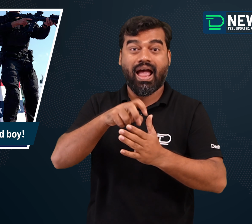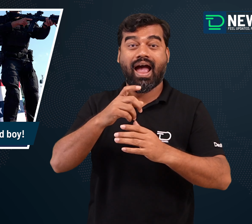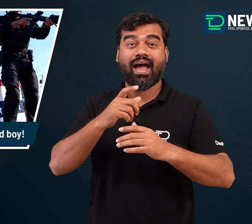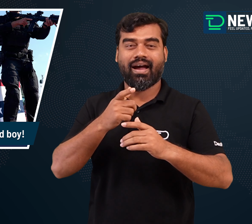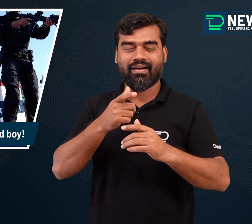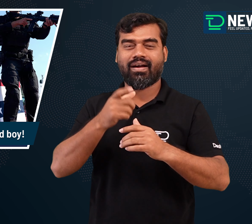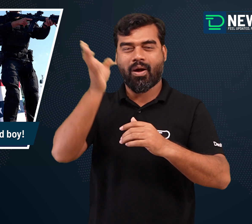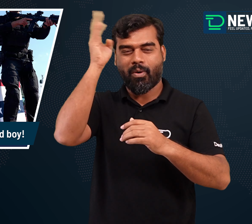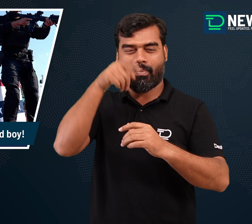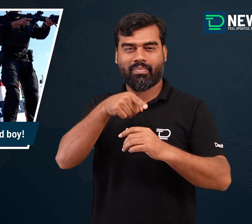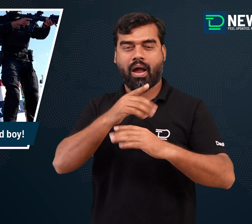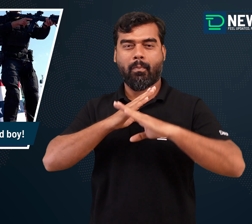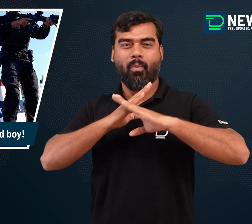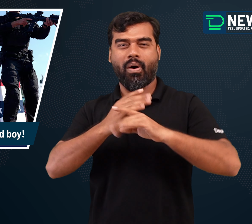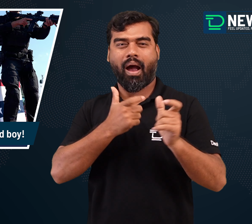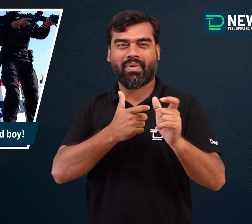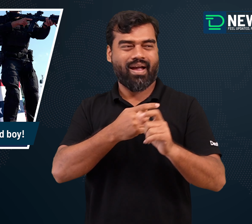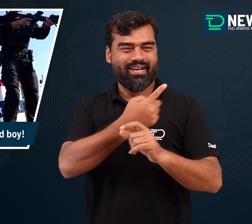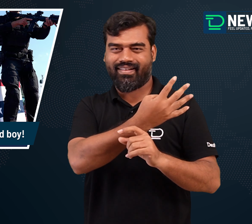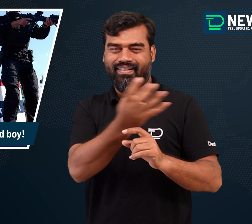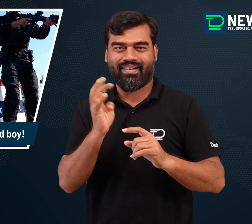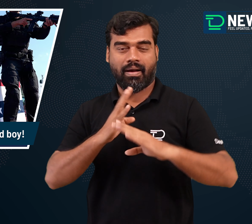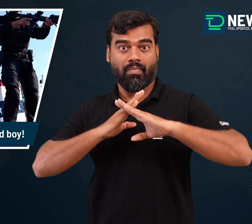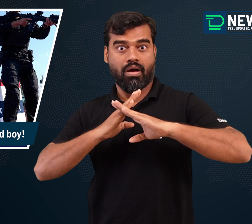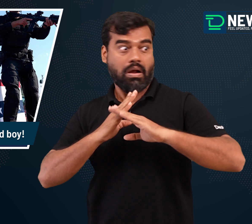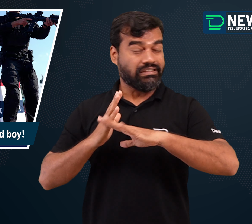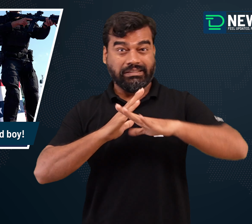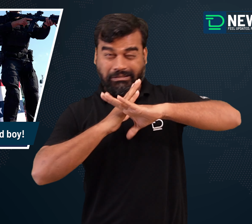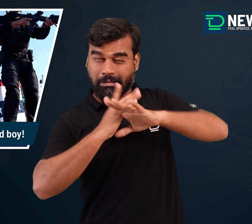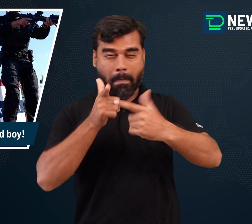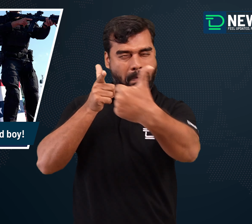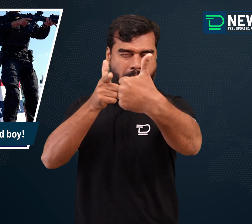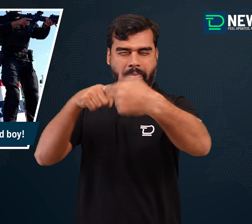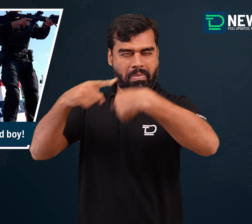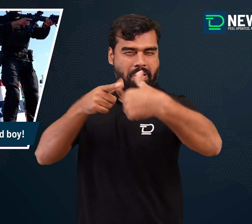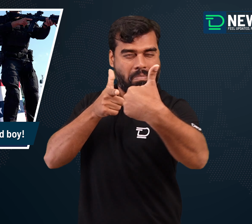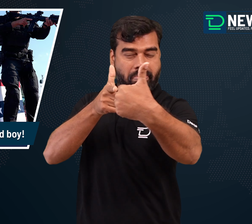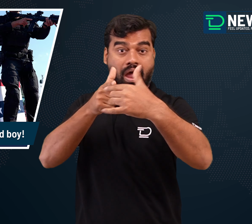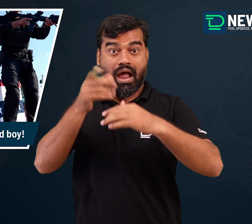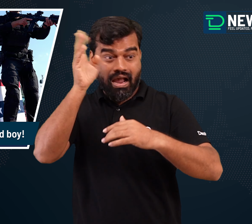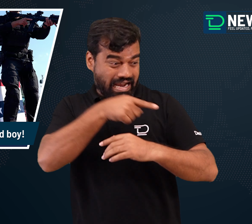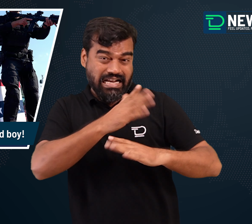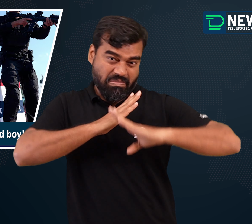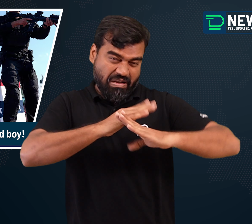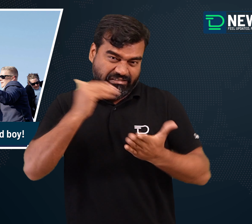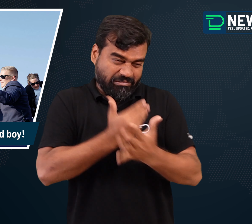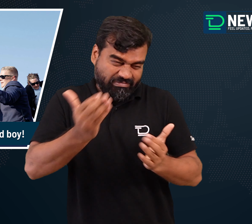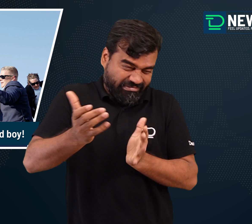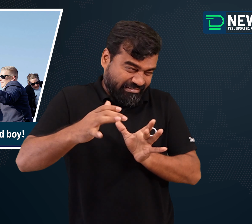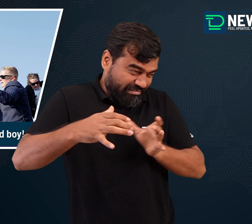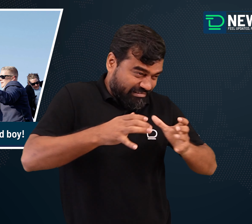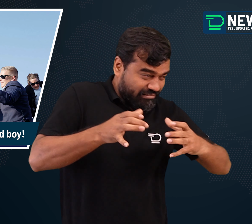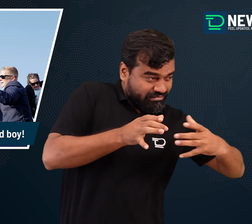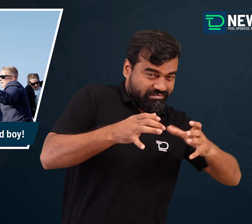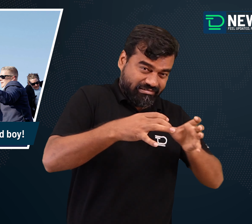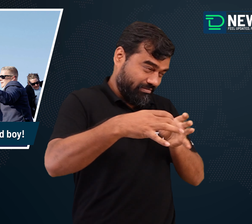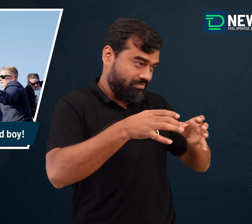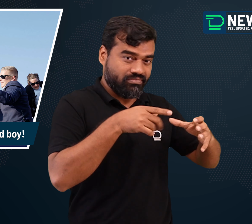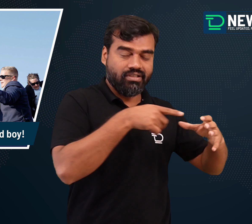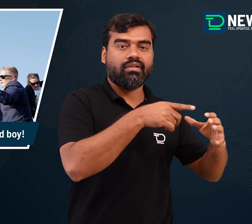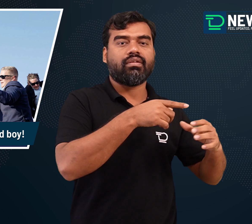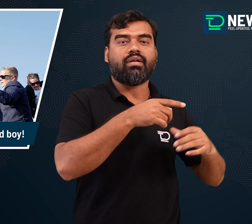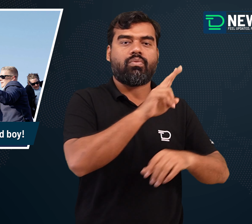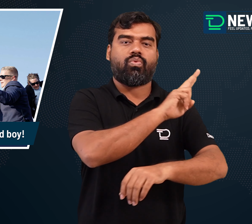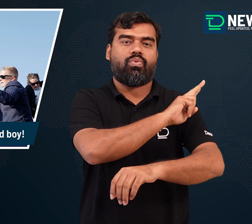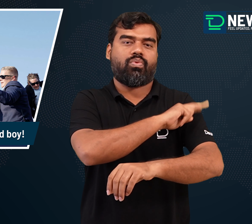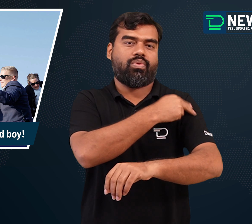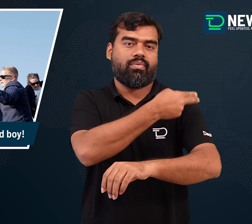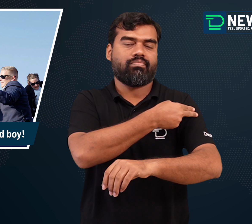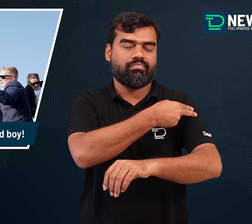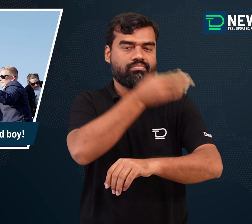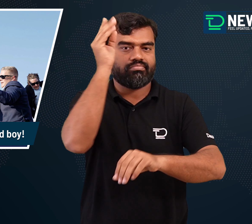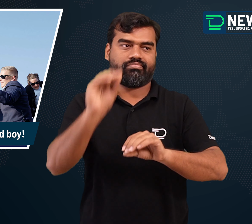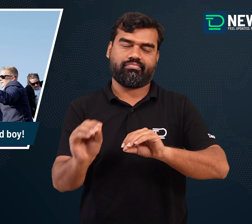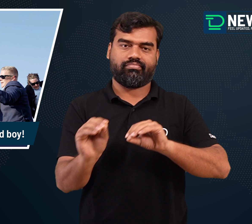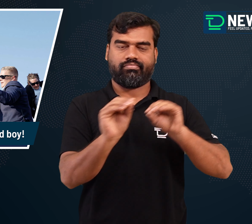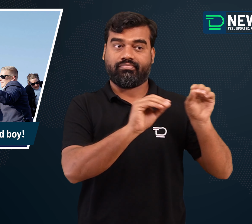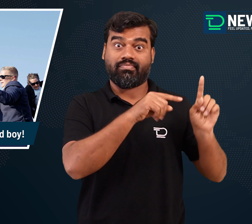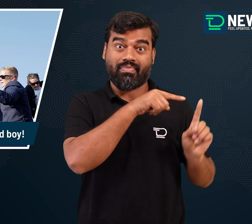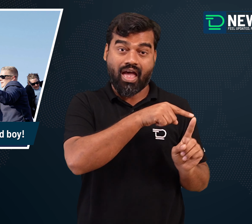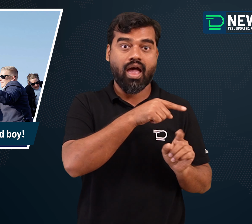Following this, Trump was surrounded by security officers, who rescued him and took him to the hospital.